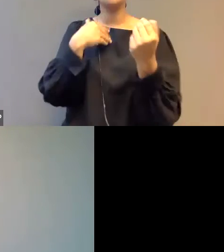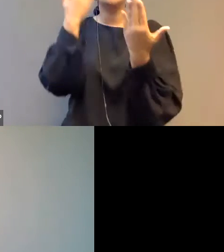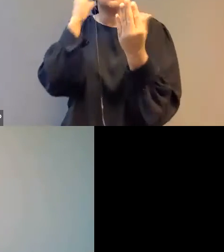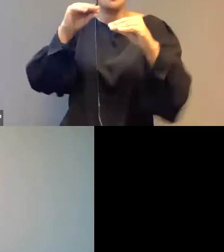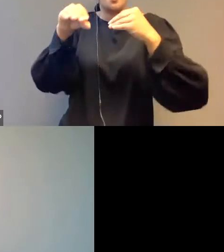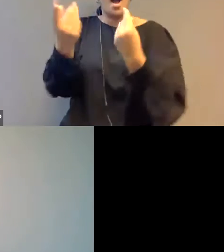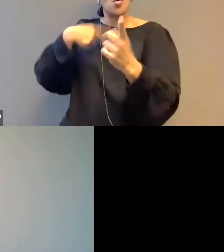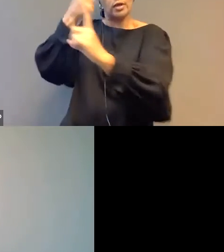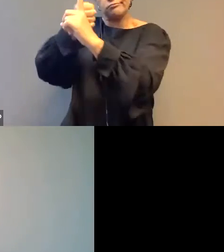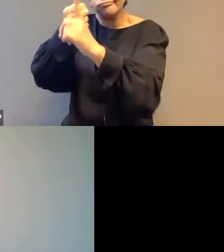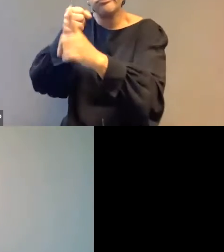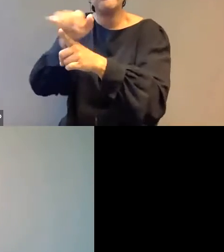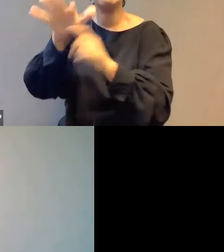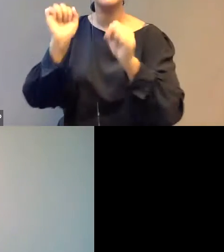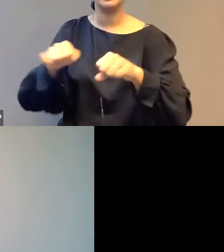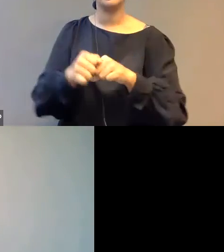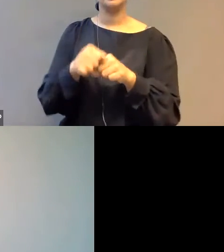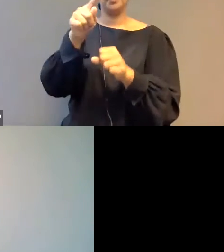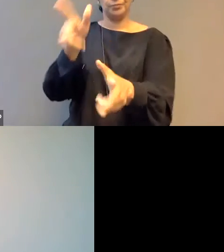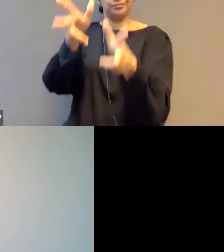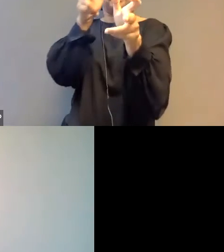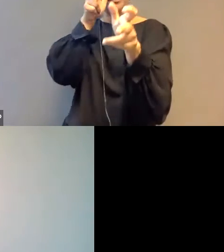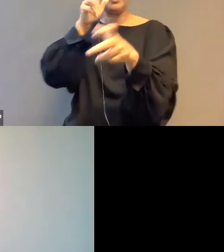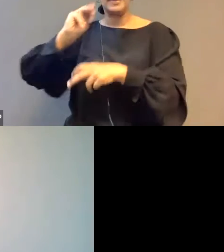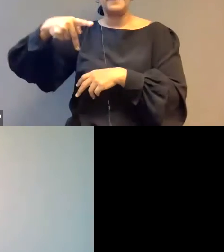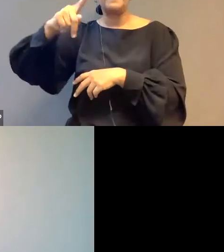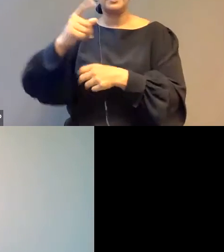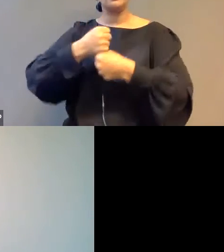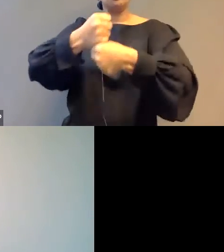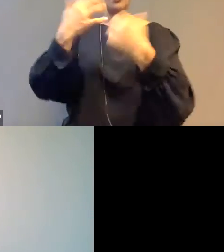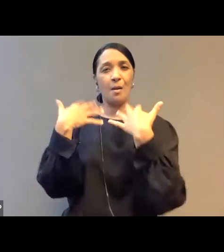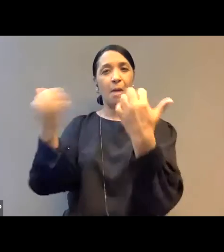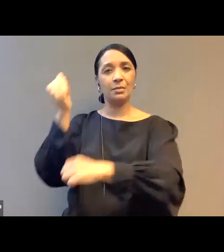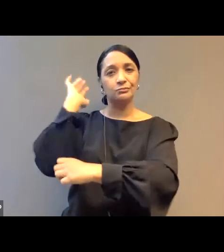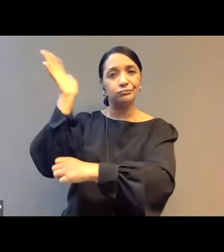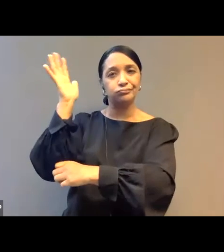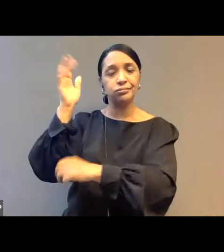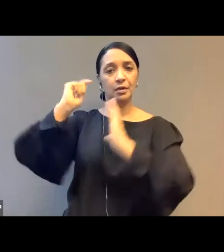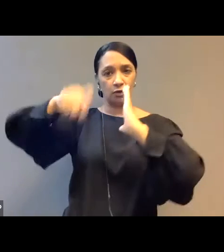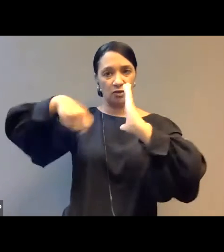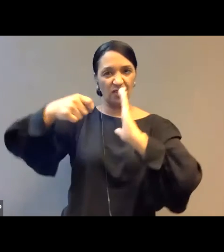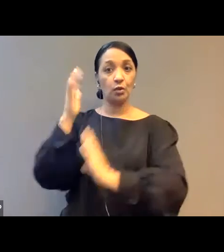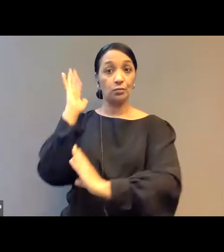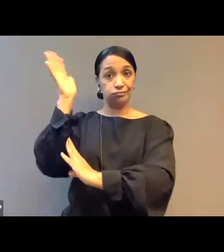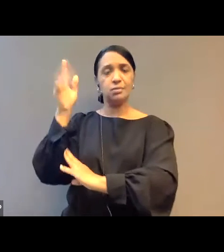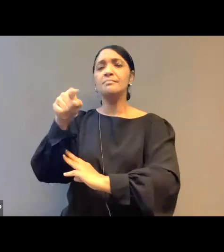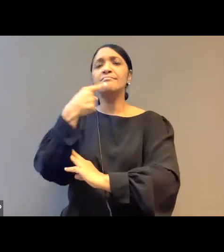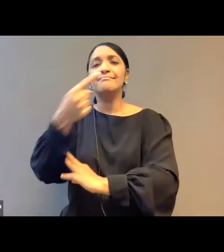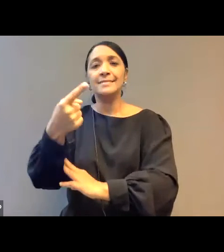As you heard from MEP Nicholsonová in the video, their aim is to have it approved